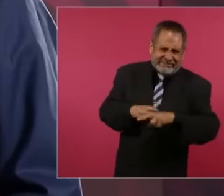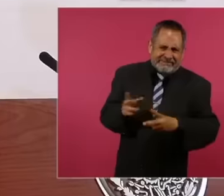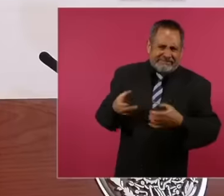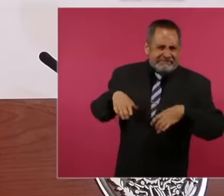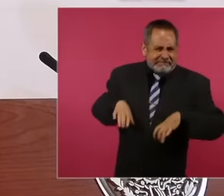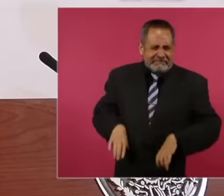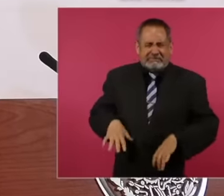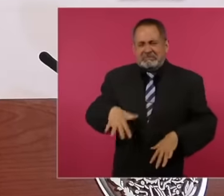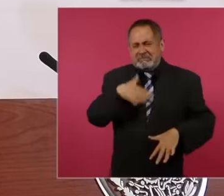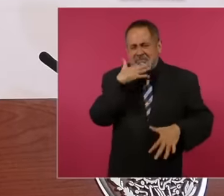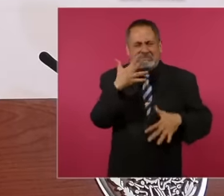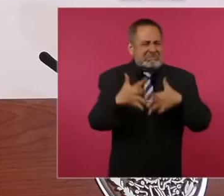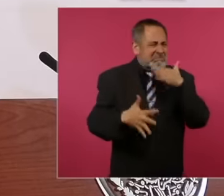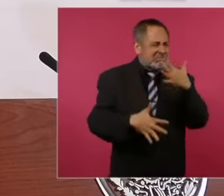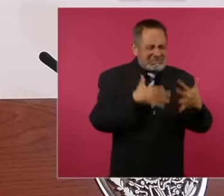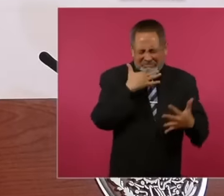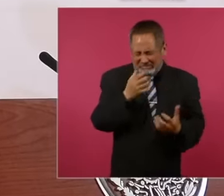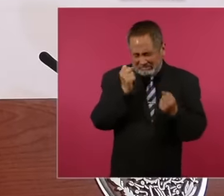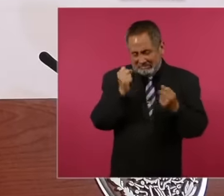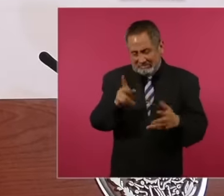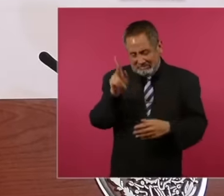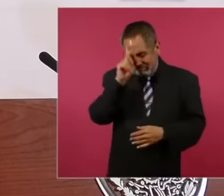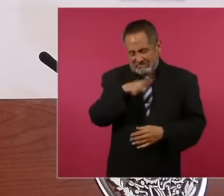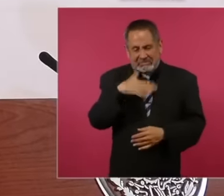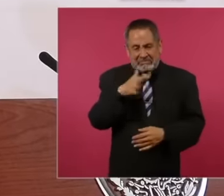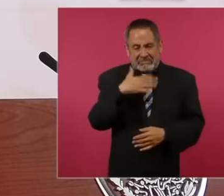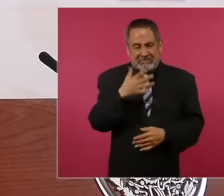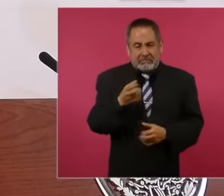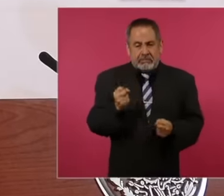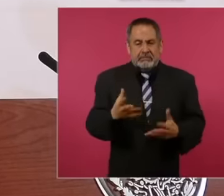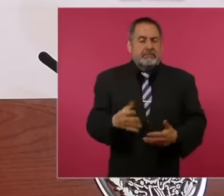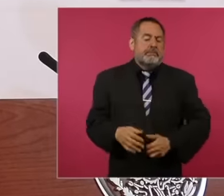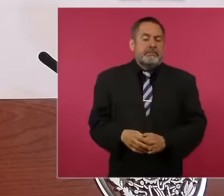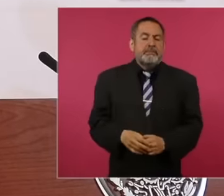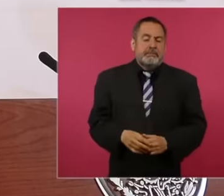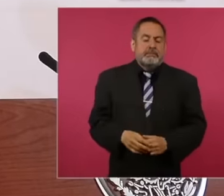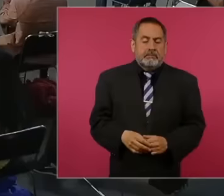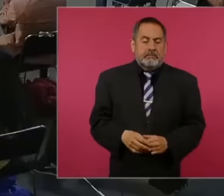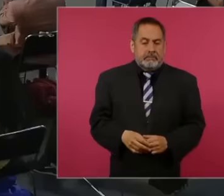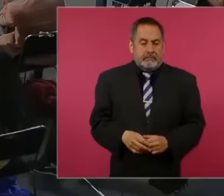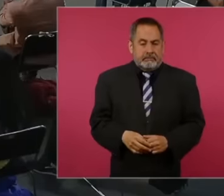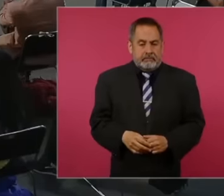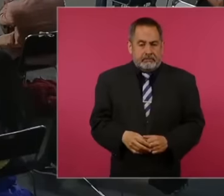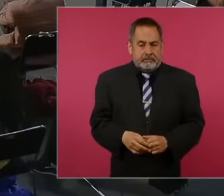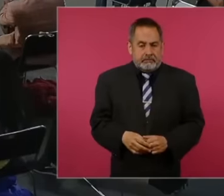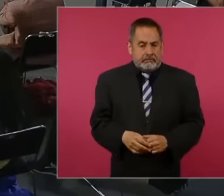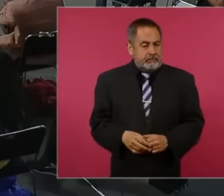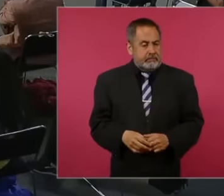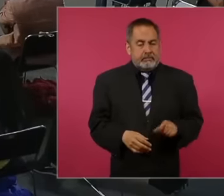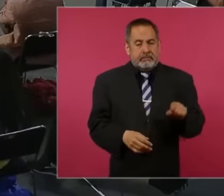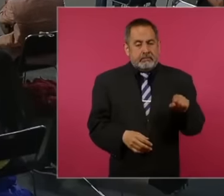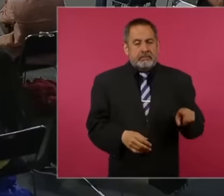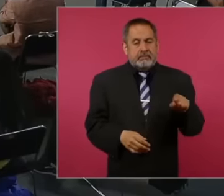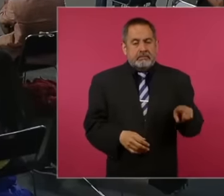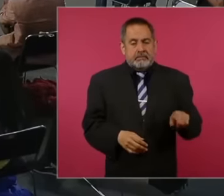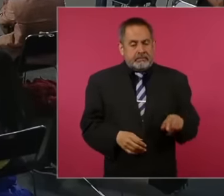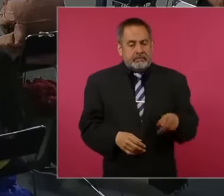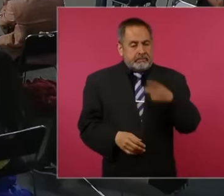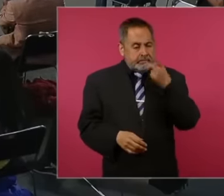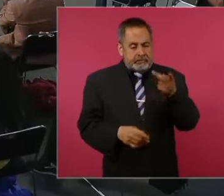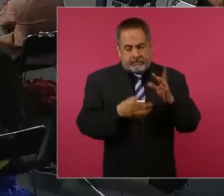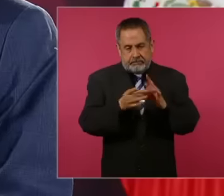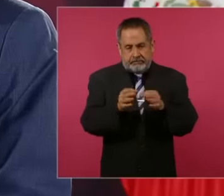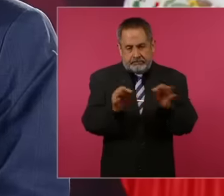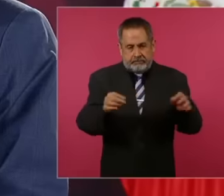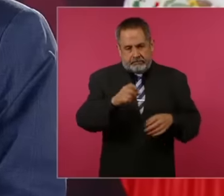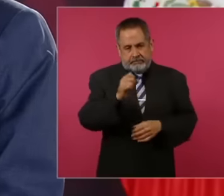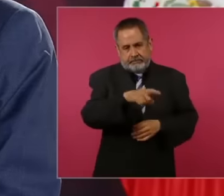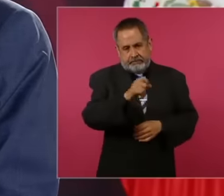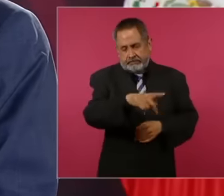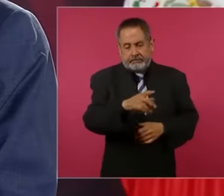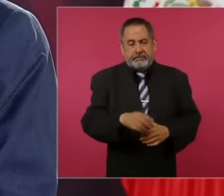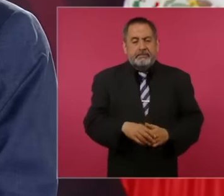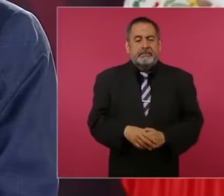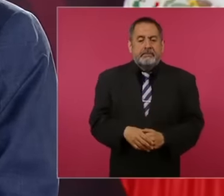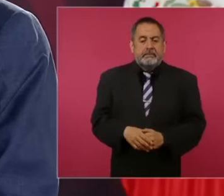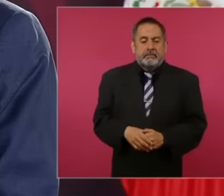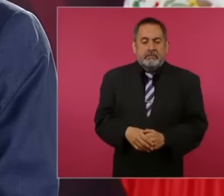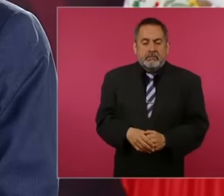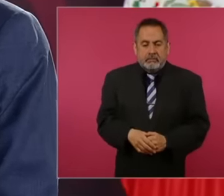corrupt I always repeat Leo Tolstoy's phrase